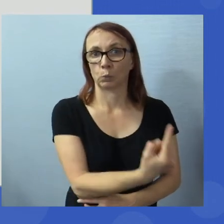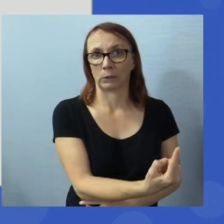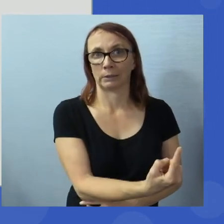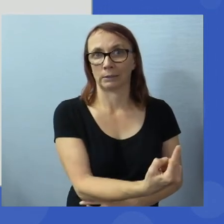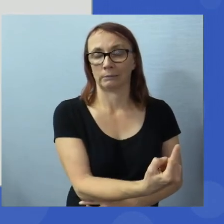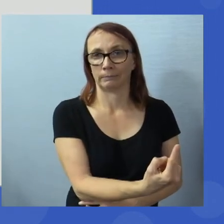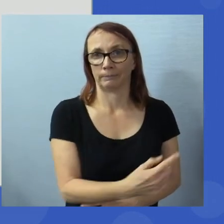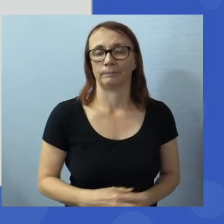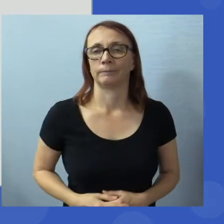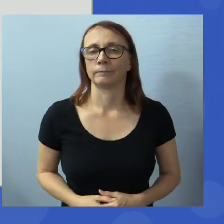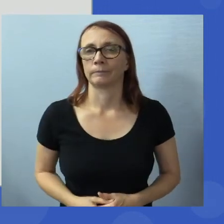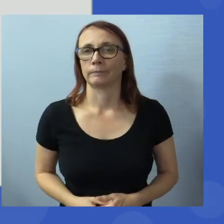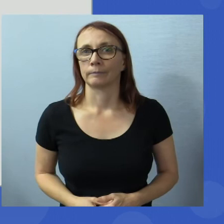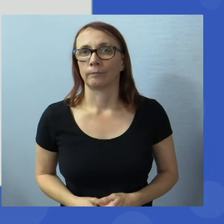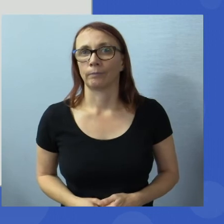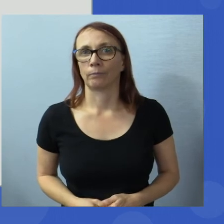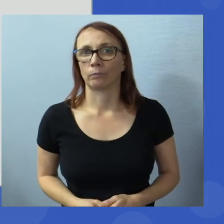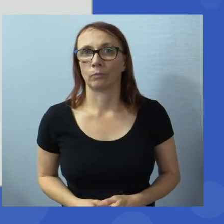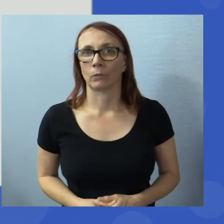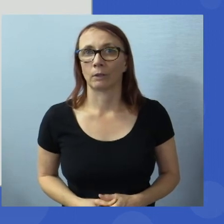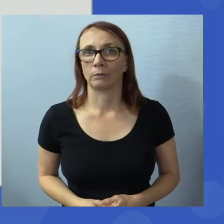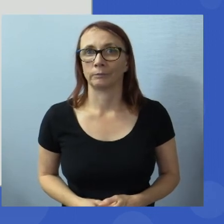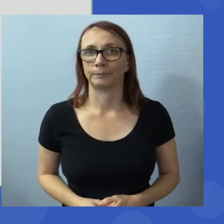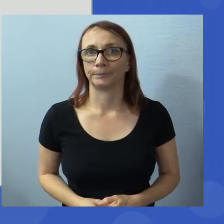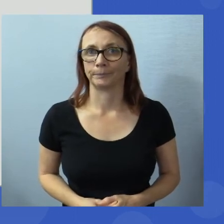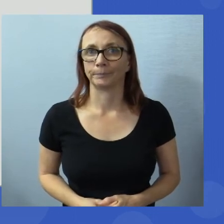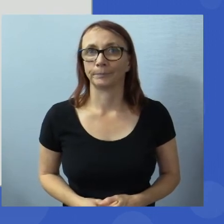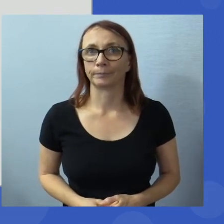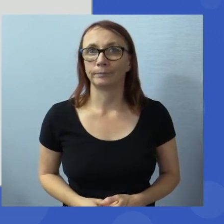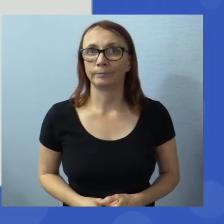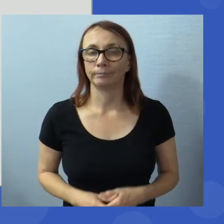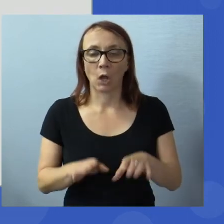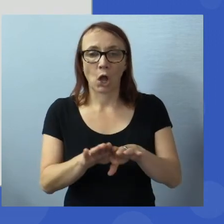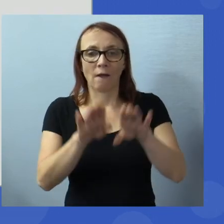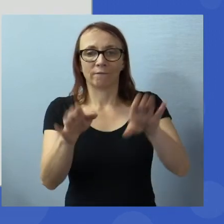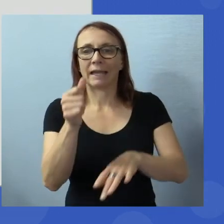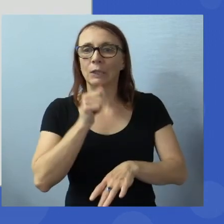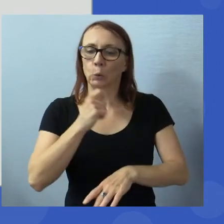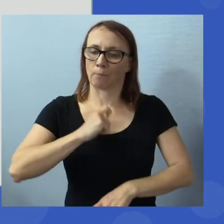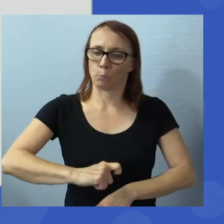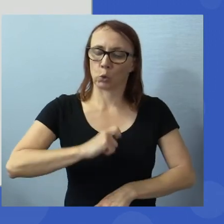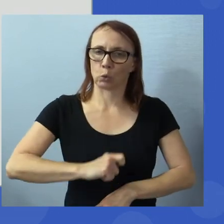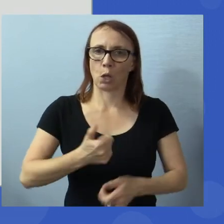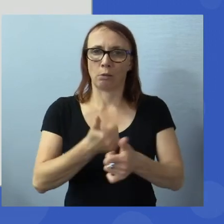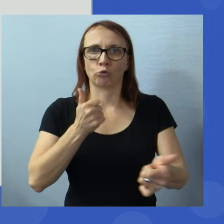disagreed fair use of personal and corporate taxation to redistribute